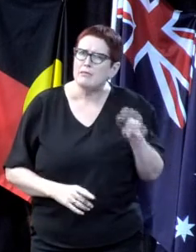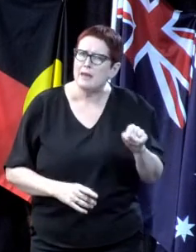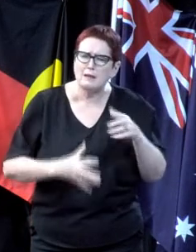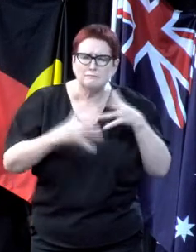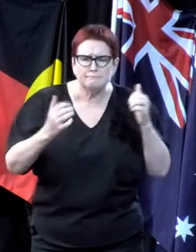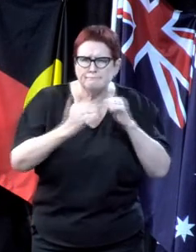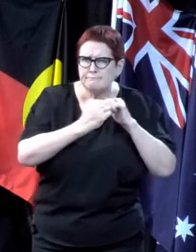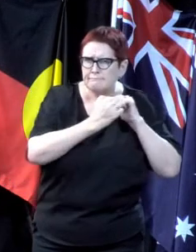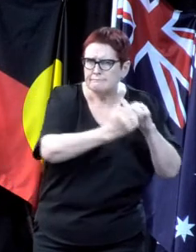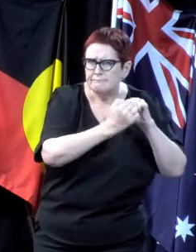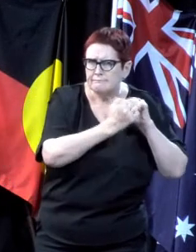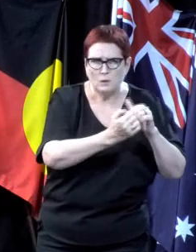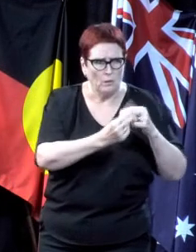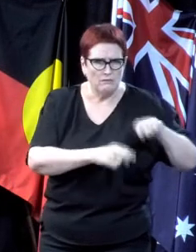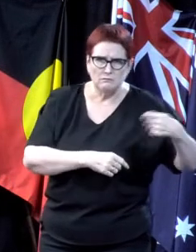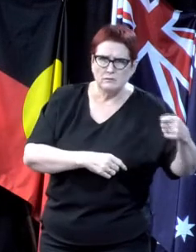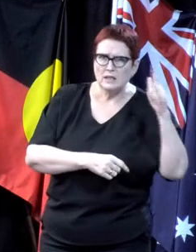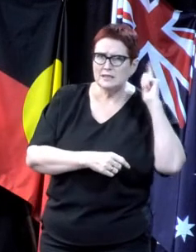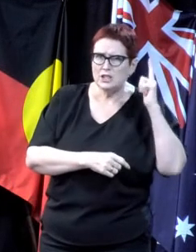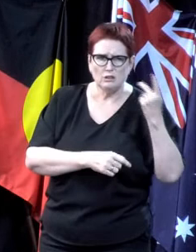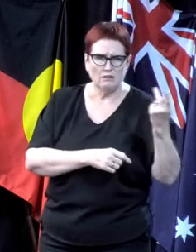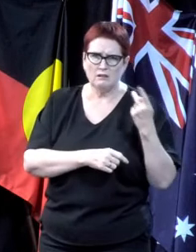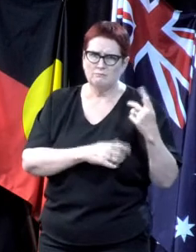And that relationship you establish with your co-teaching partner is really